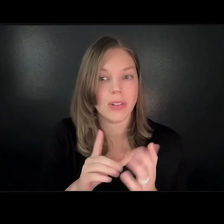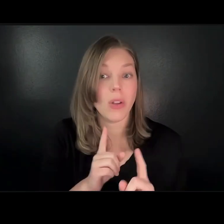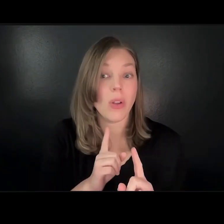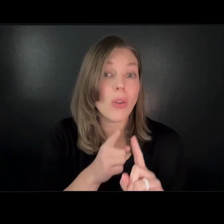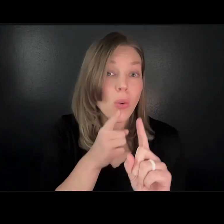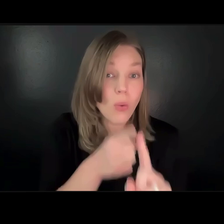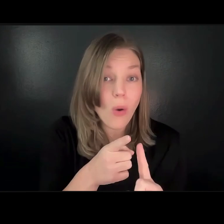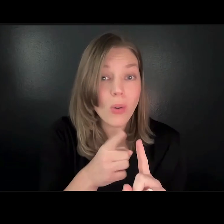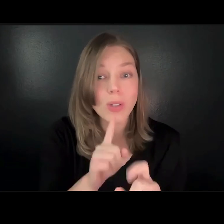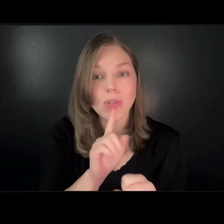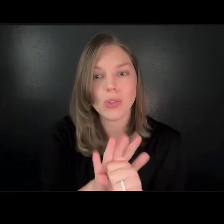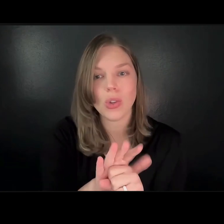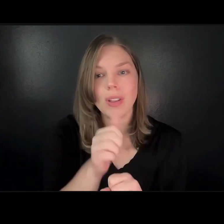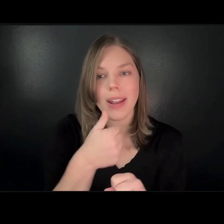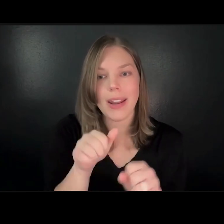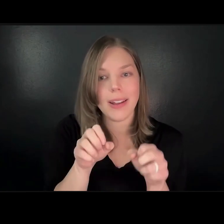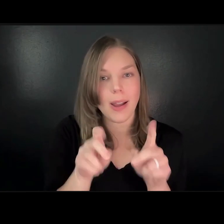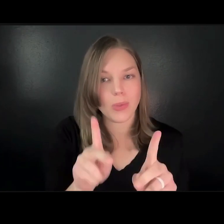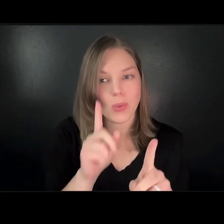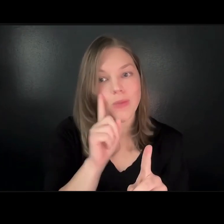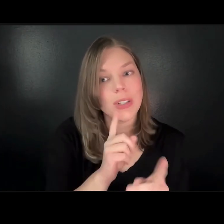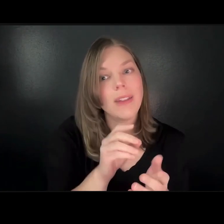that effective communication services are provided.